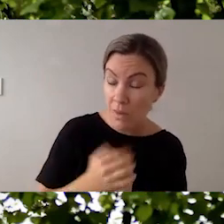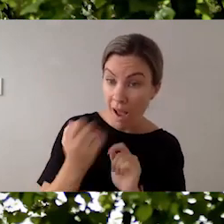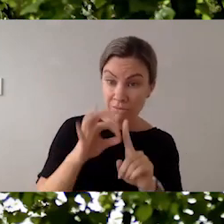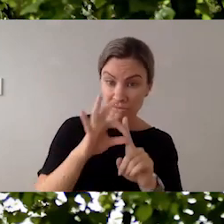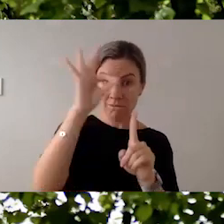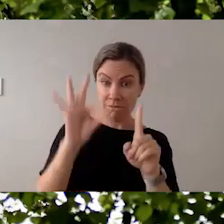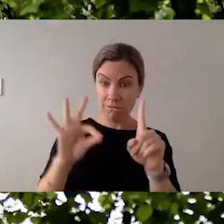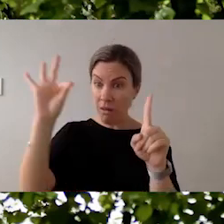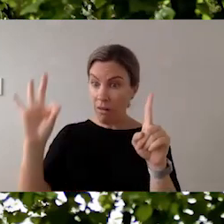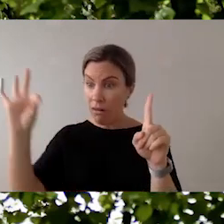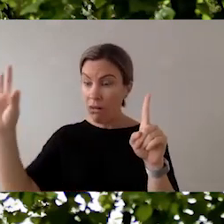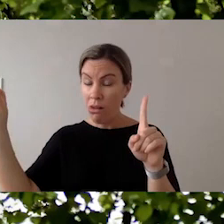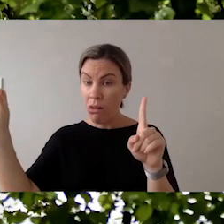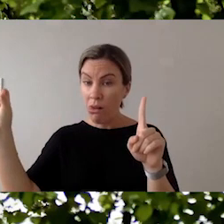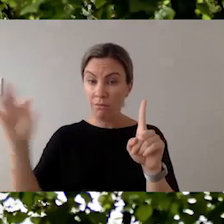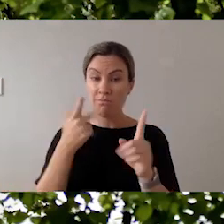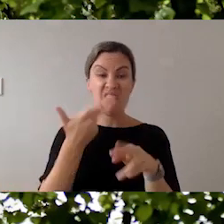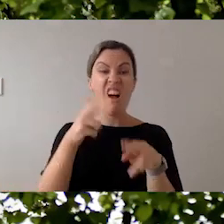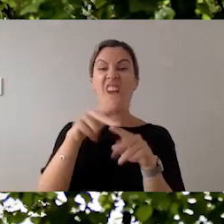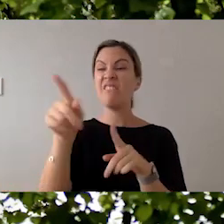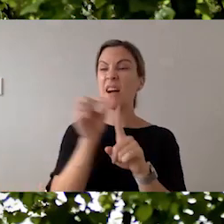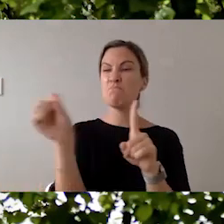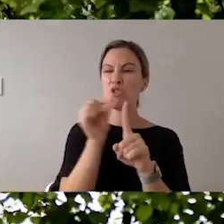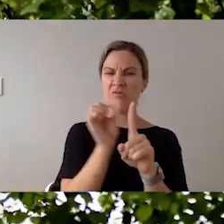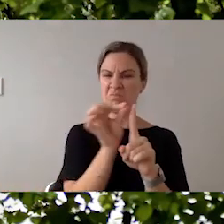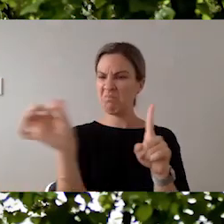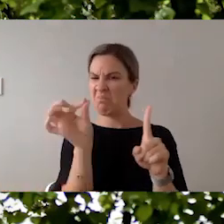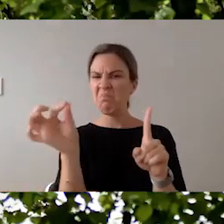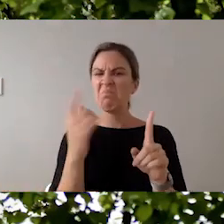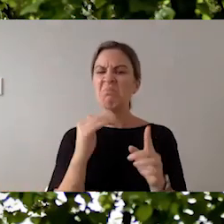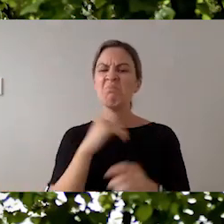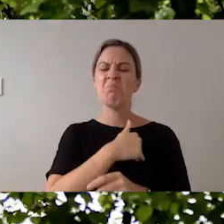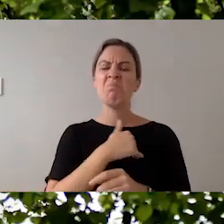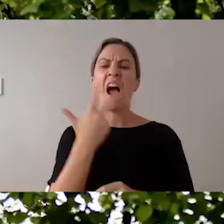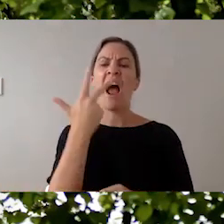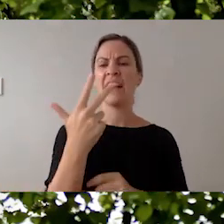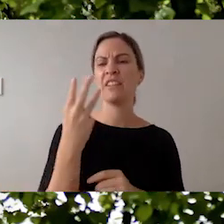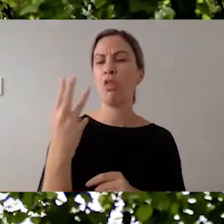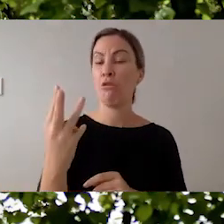you did measure it and you got a score - let's say it was 83 - and you told me that score, would that give me any understanding of the